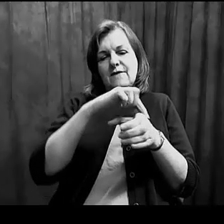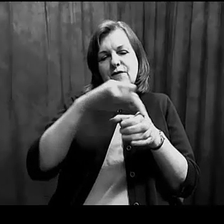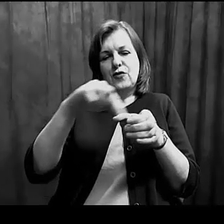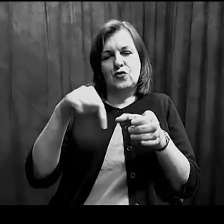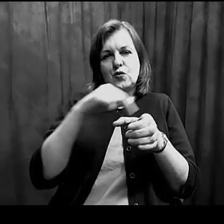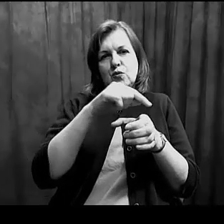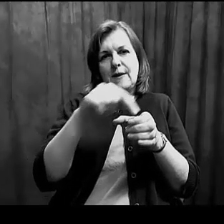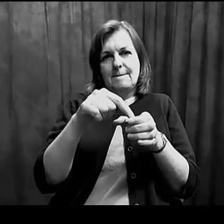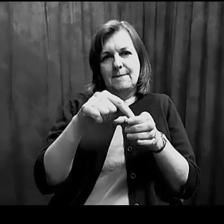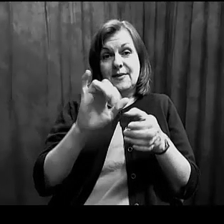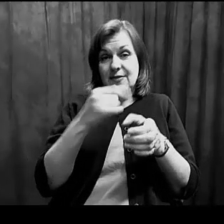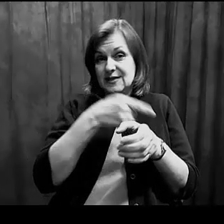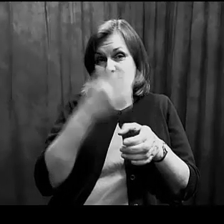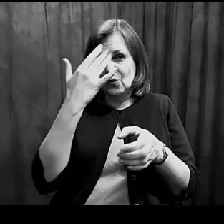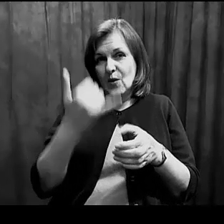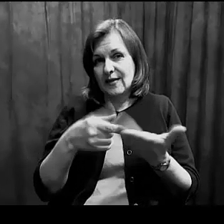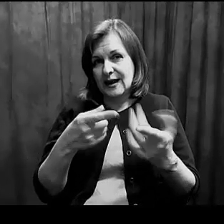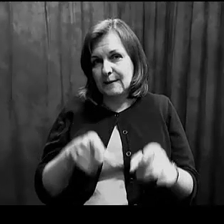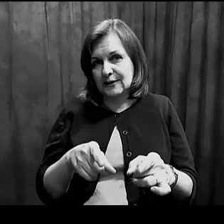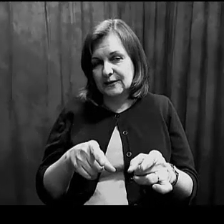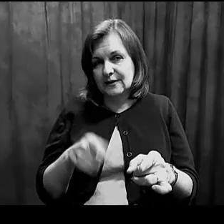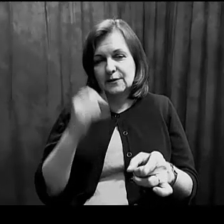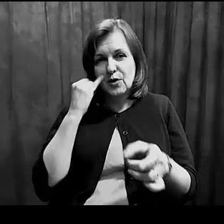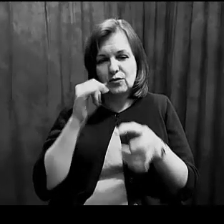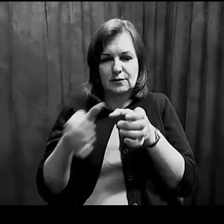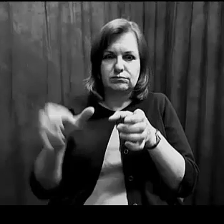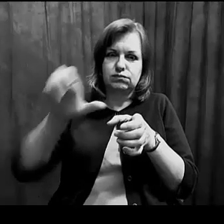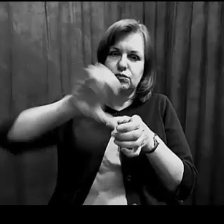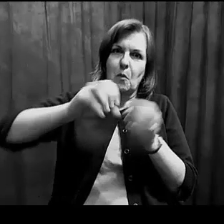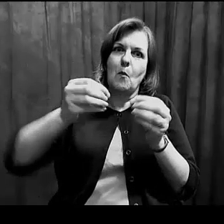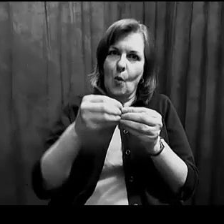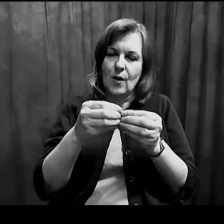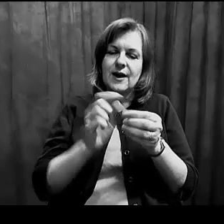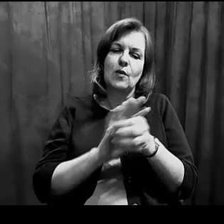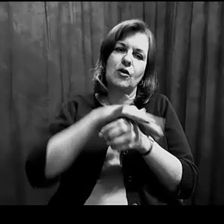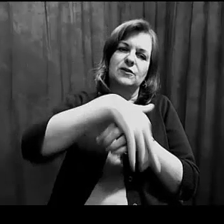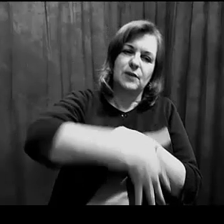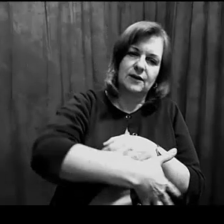above the rim of that glass -- this is why that happens